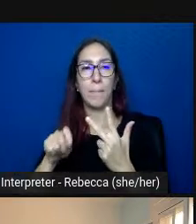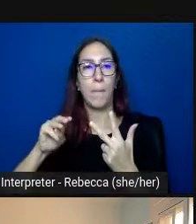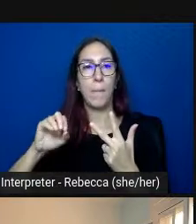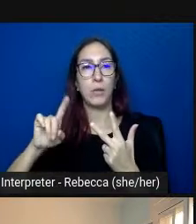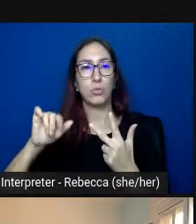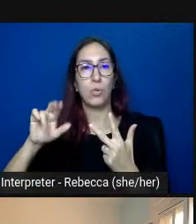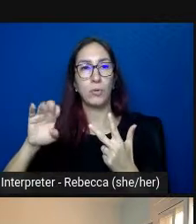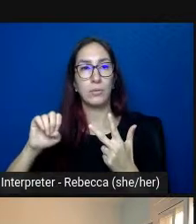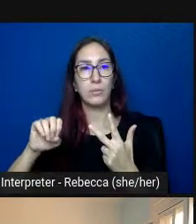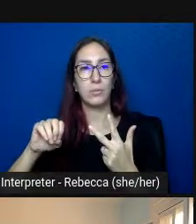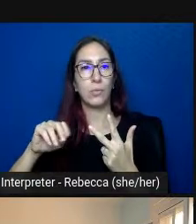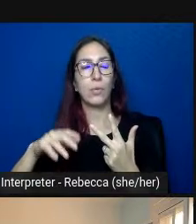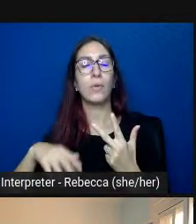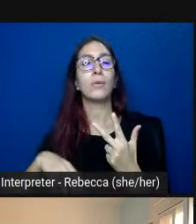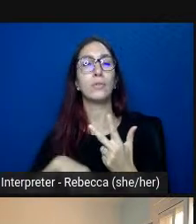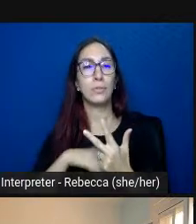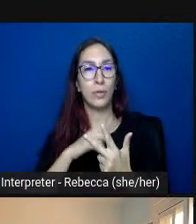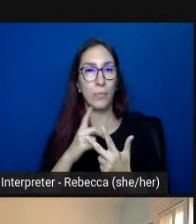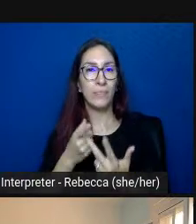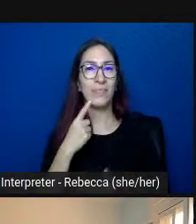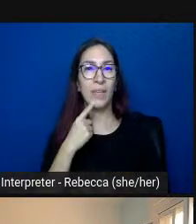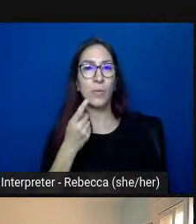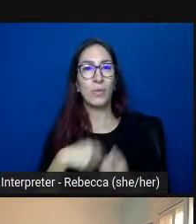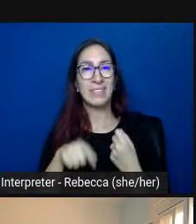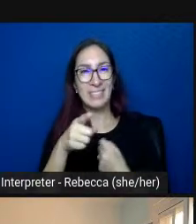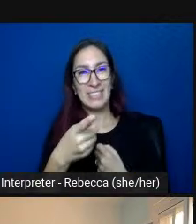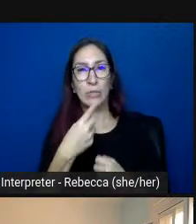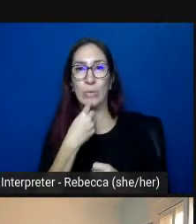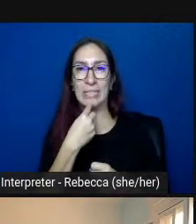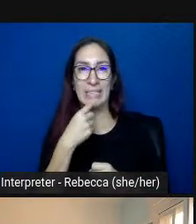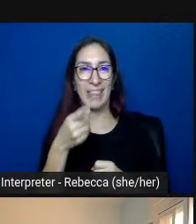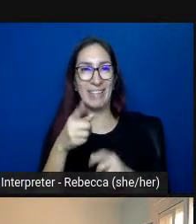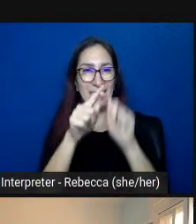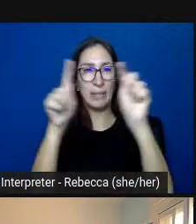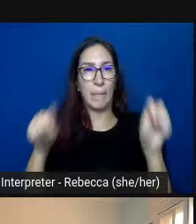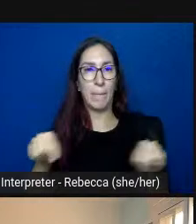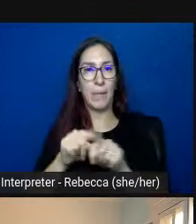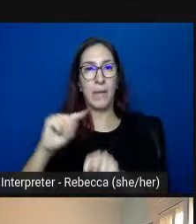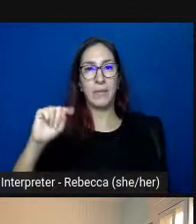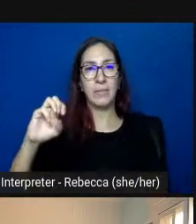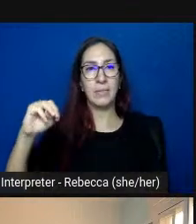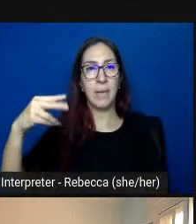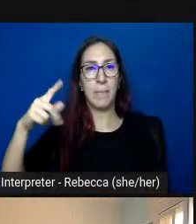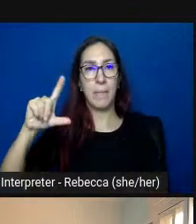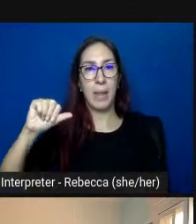And we also have themes and four themes we use the word template. Is basically the same.